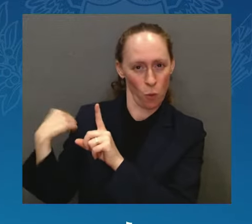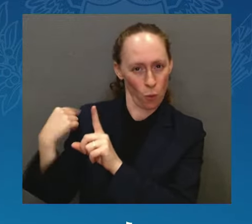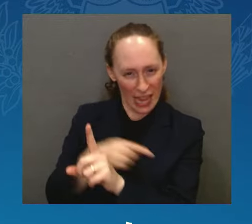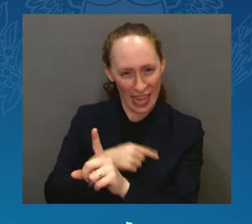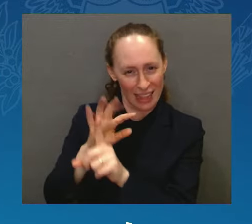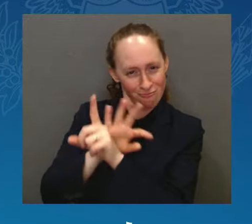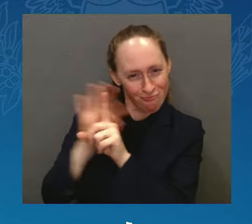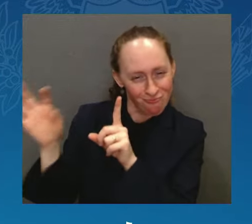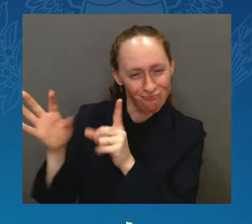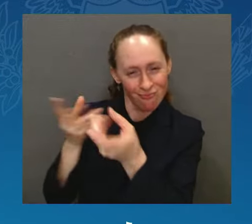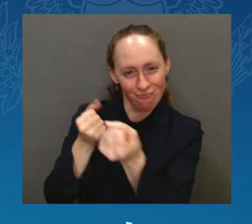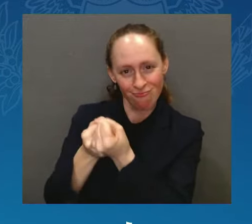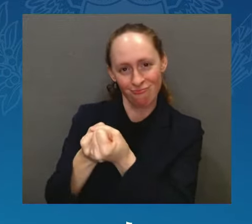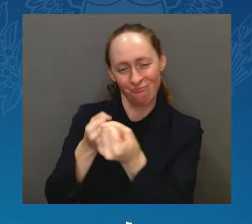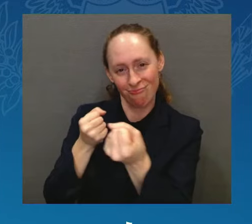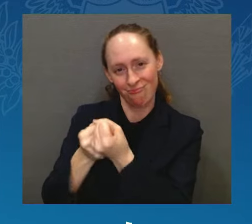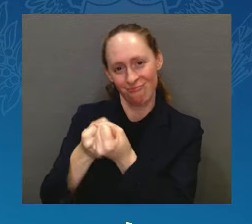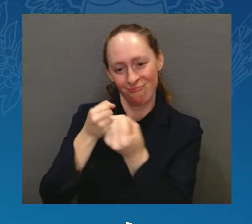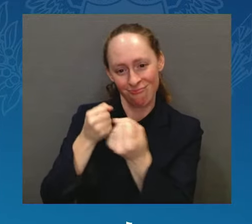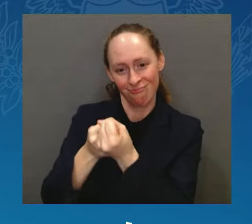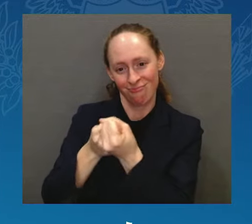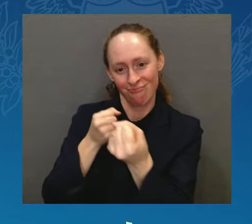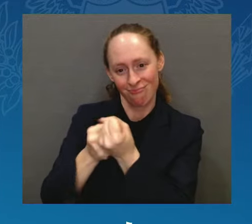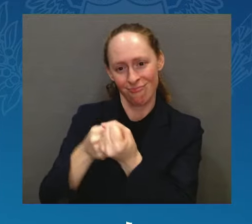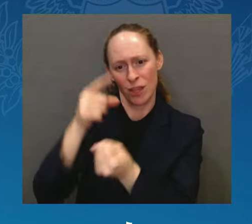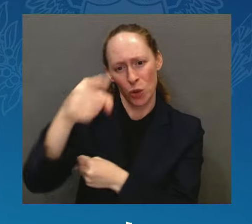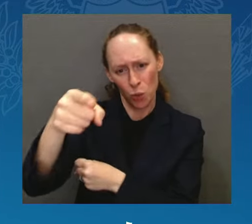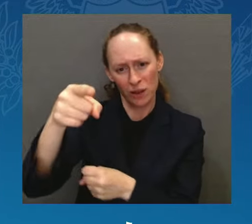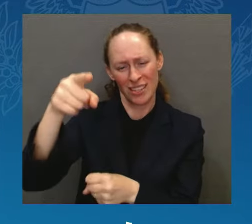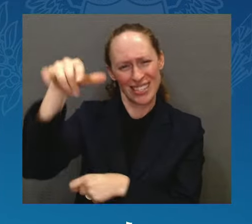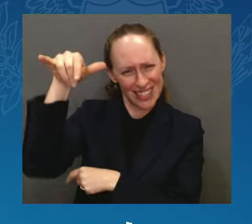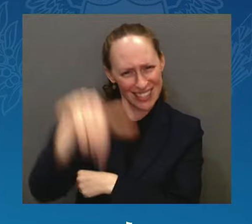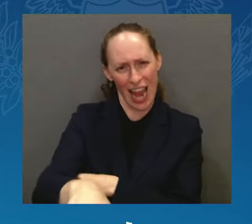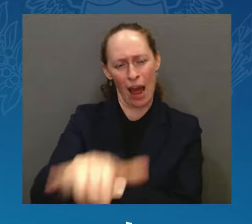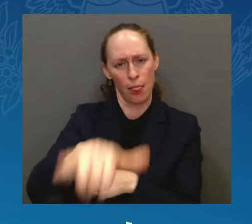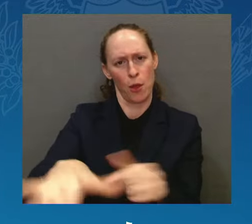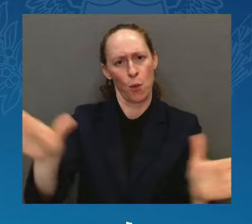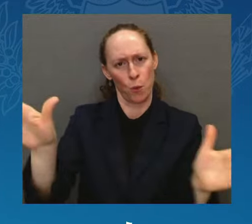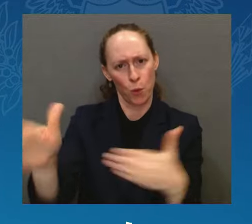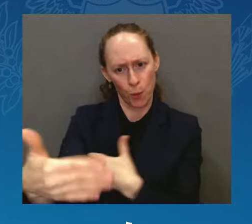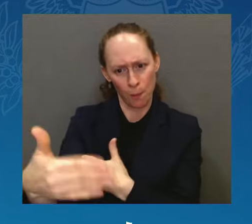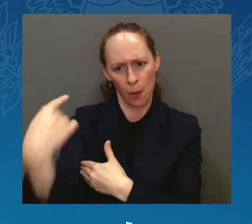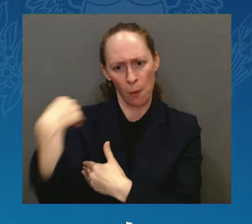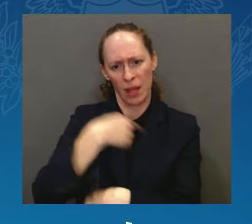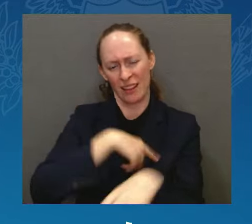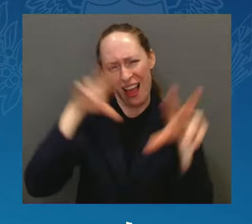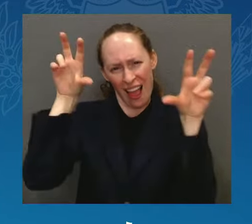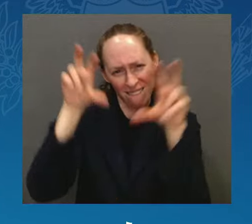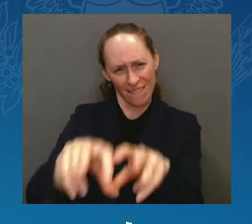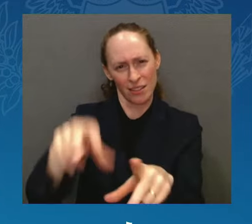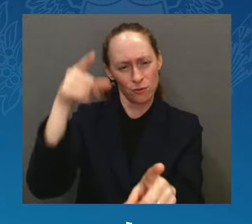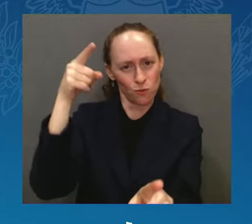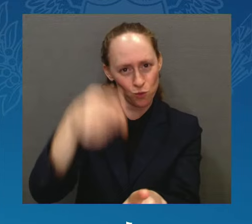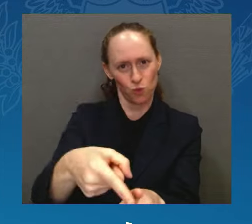And we are imposing on you the responsibility, then, to walk in those rooms with pride,